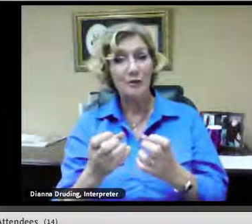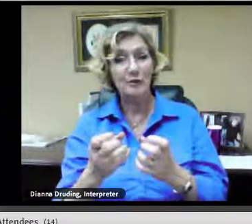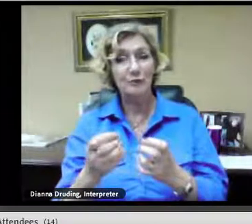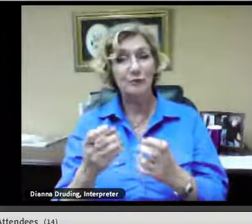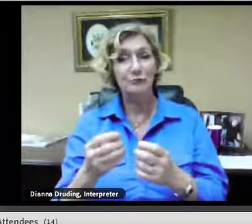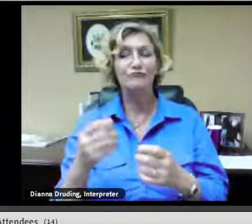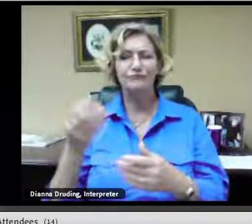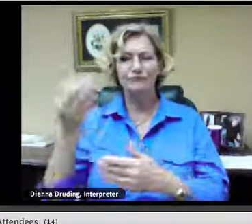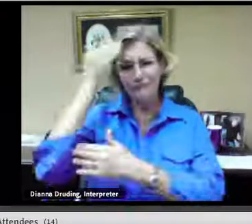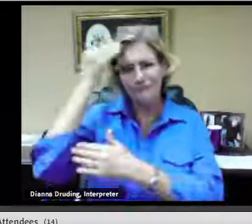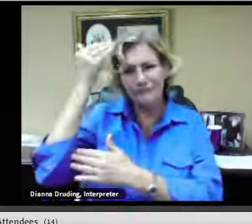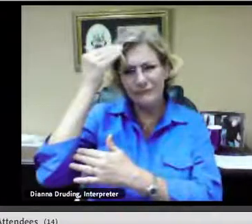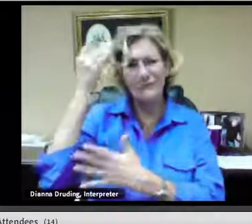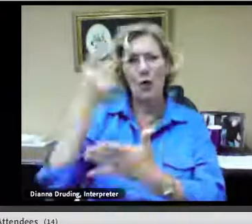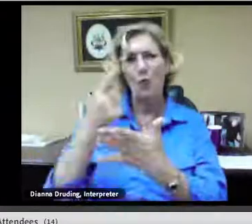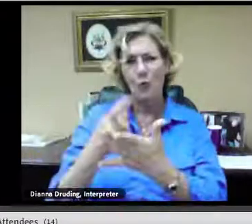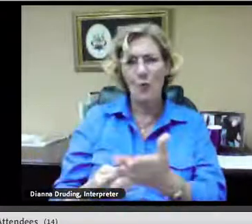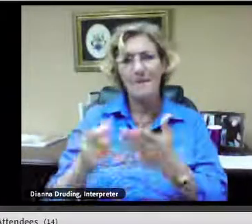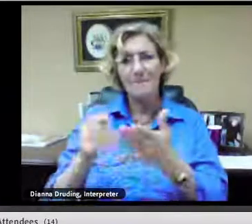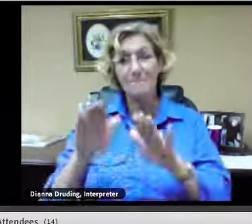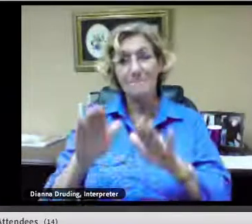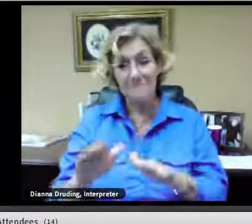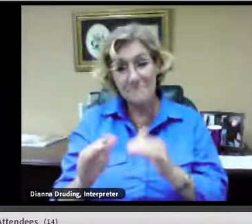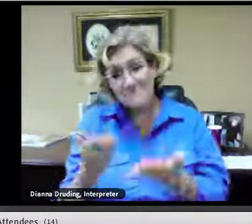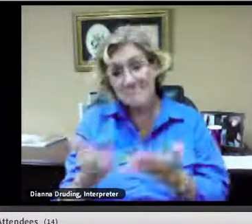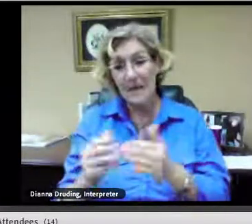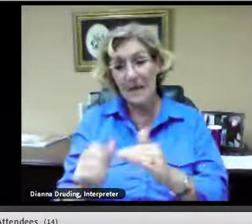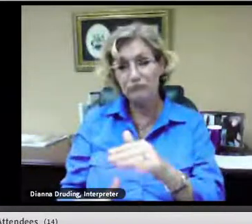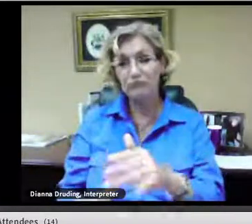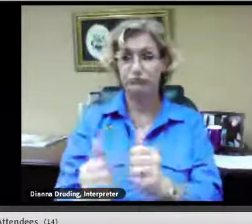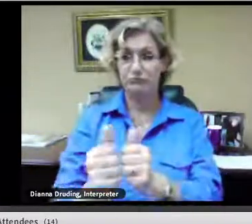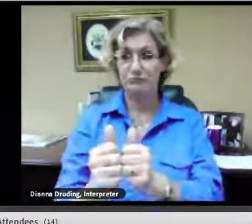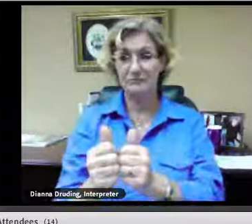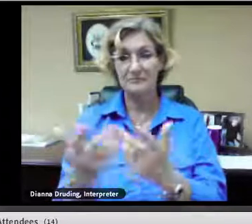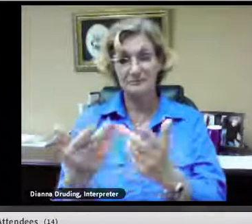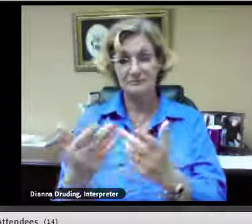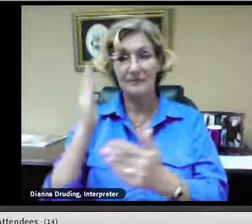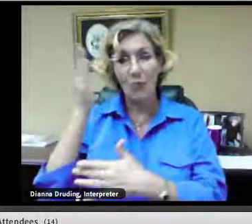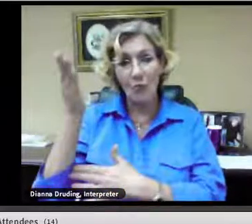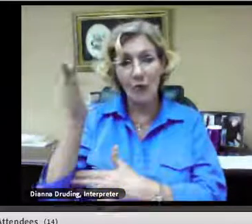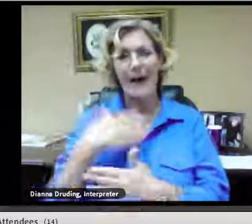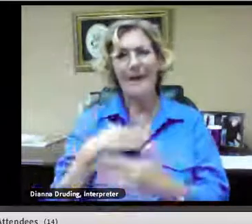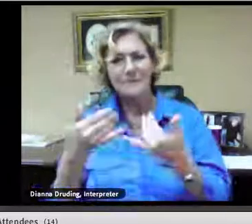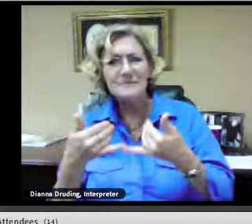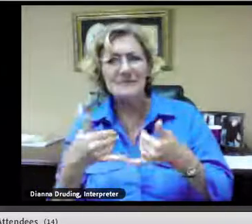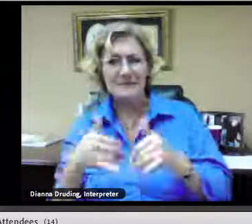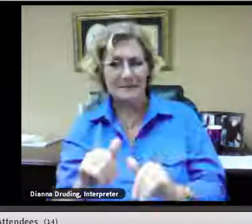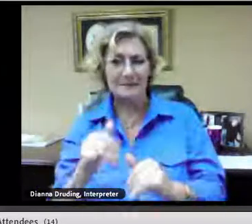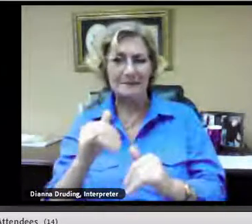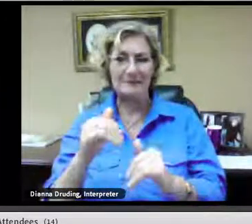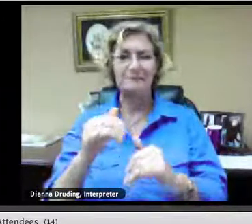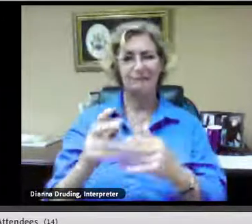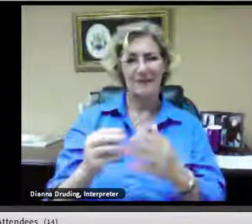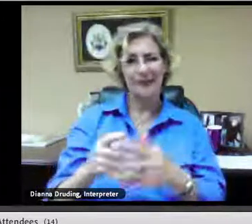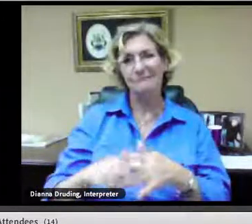about what might be coming up. I'm still very much constructing all of these, but these are the general topics.